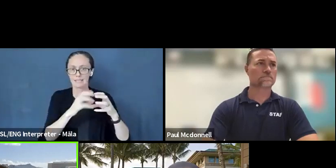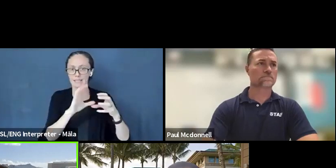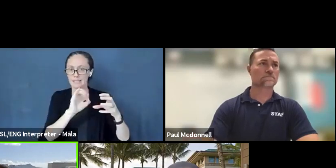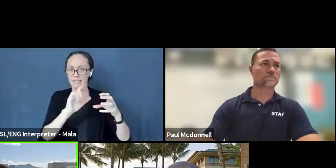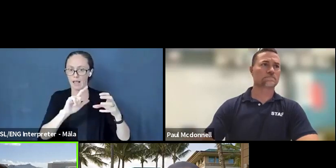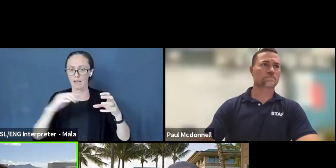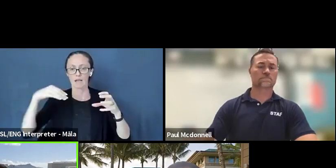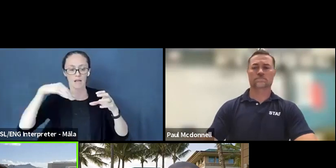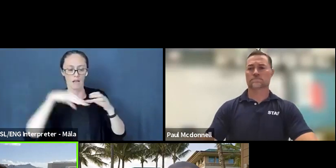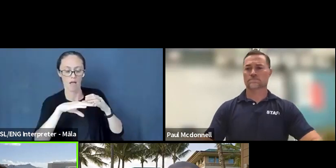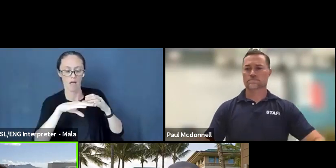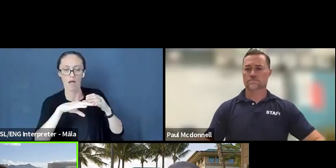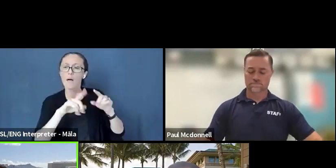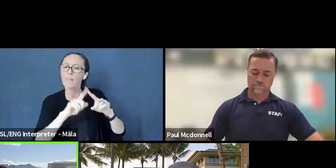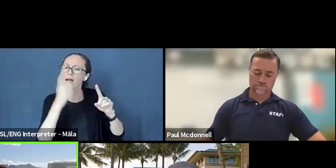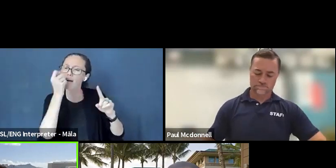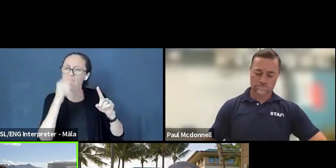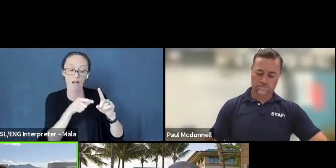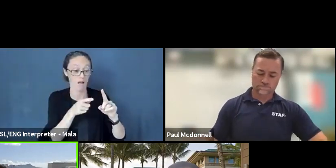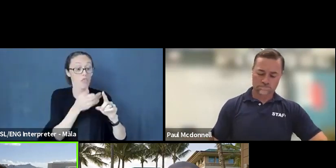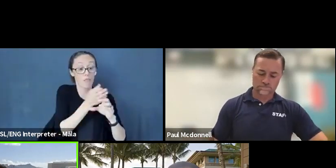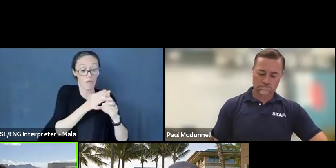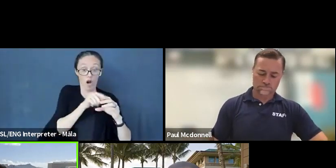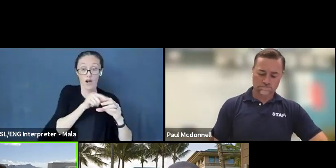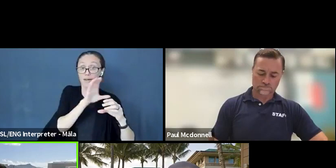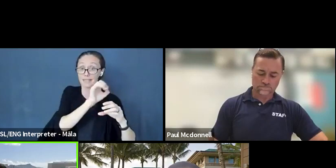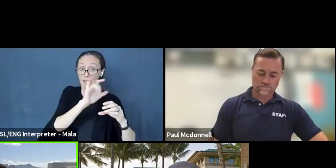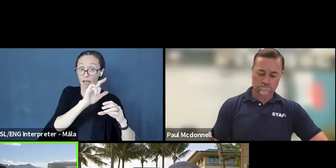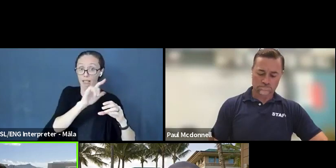part of the cell that contains your genetic information.